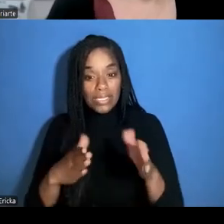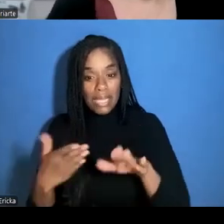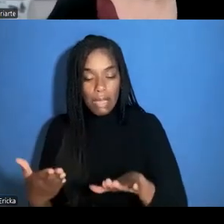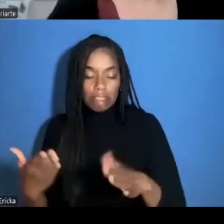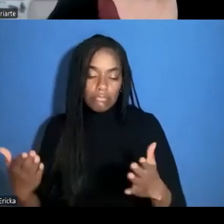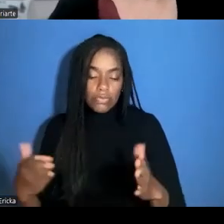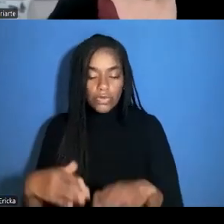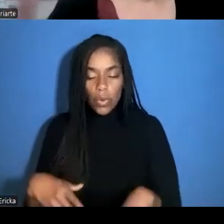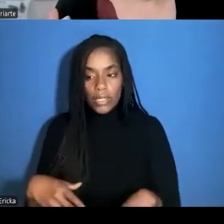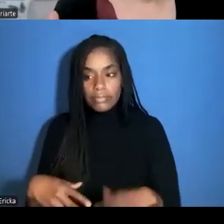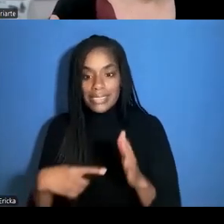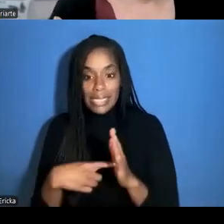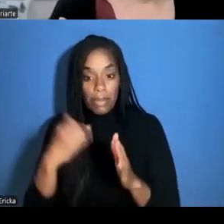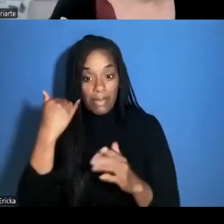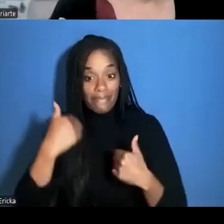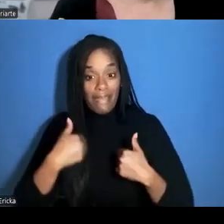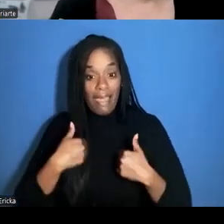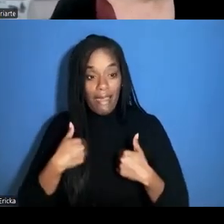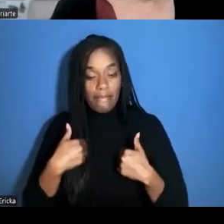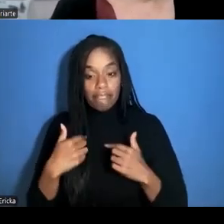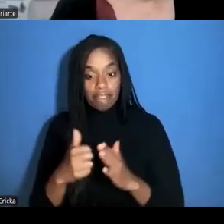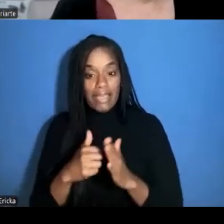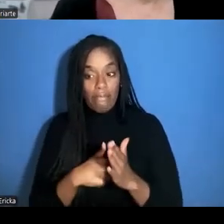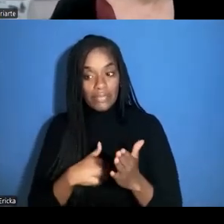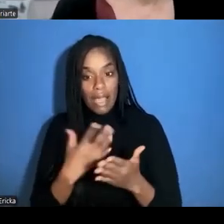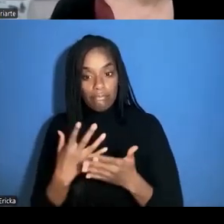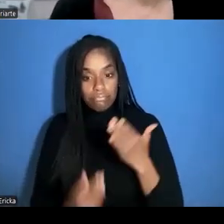Well, what's going to happen is the executor of my estate,